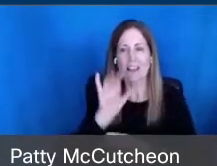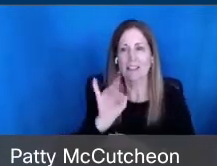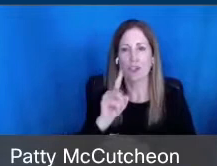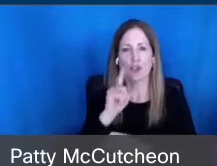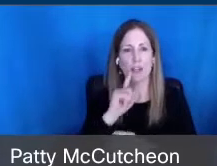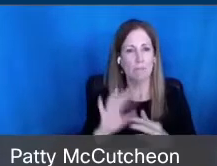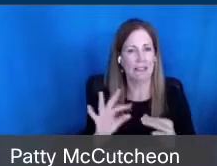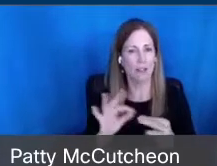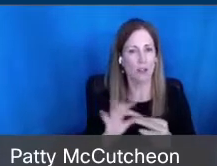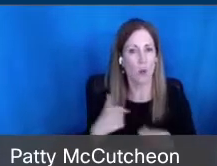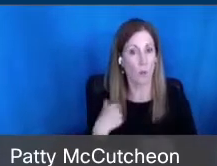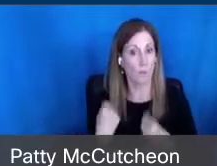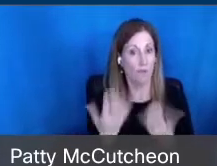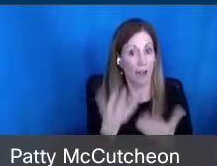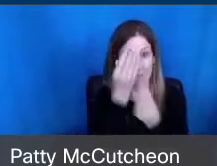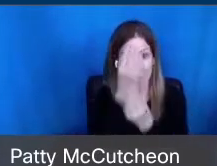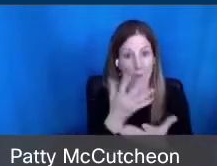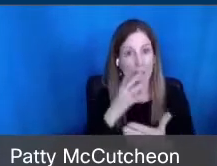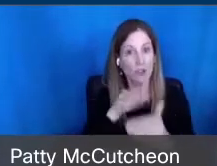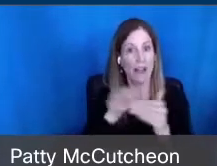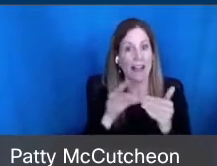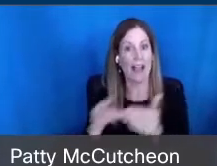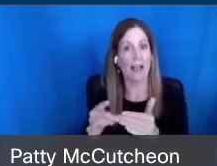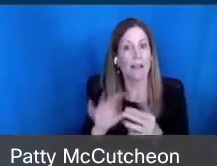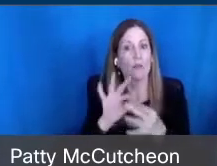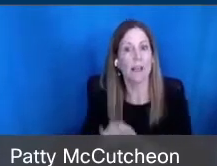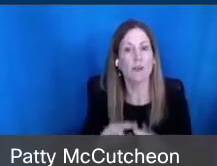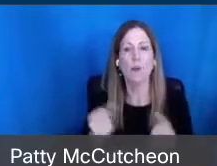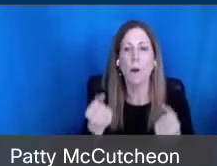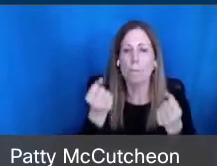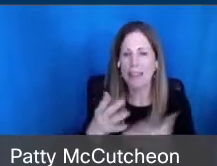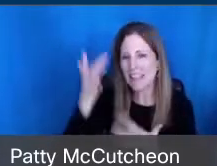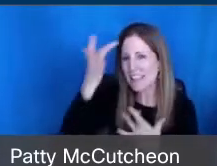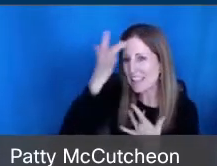We provide information and guidance around many diseases and conditions of concern.